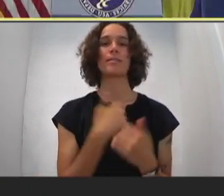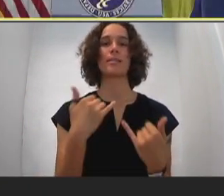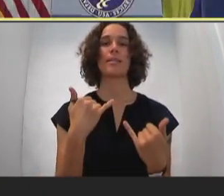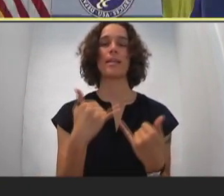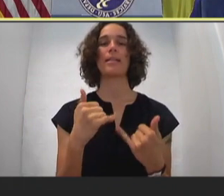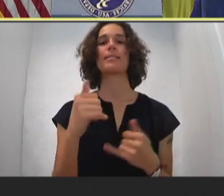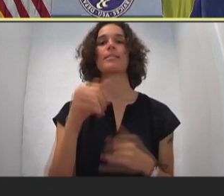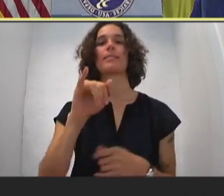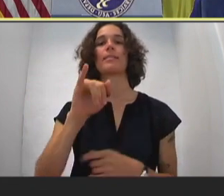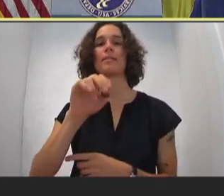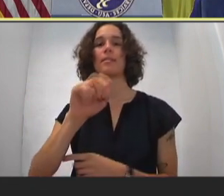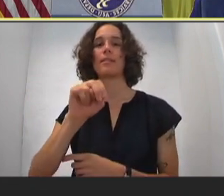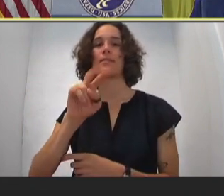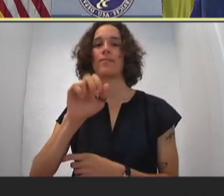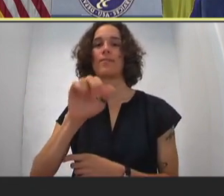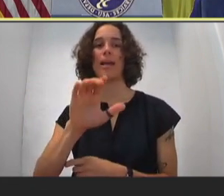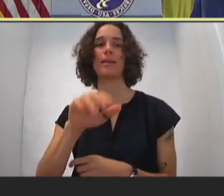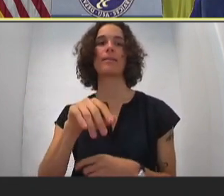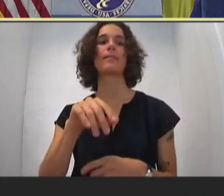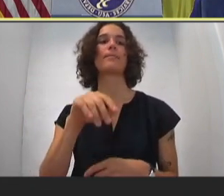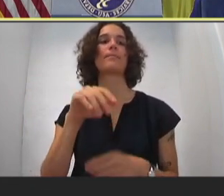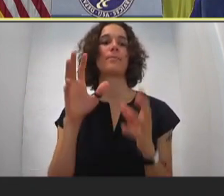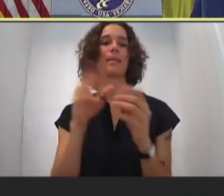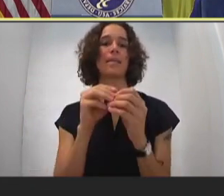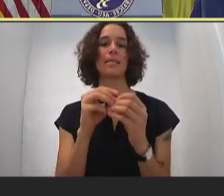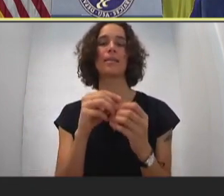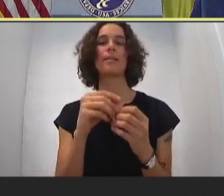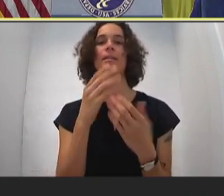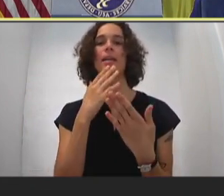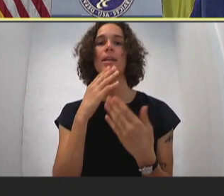I want to thank you, Admiral Levine, for your remarks. And thank you, Ann,